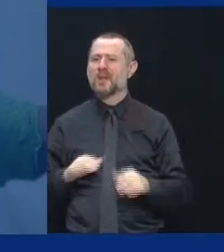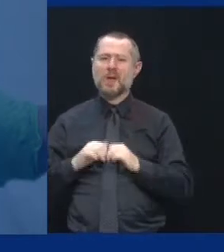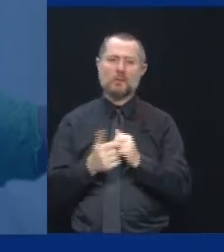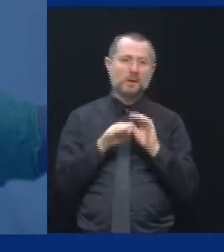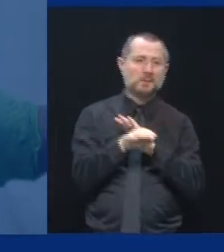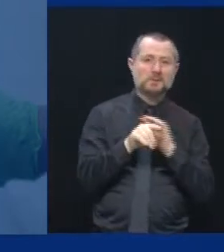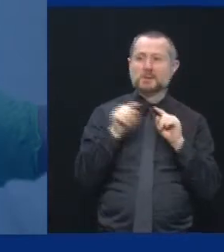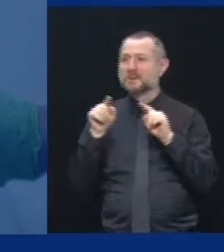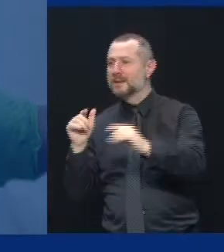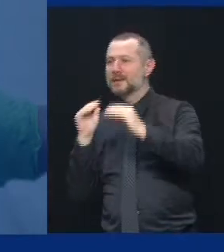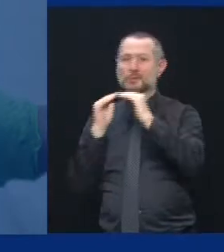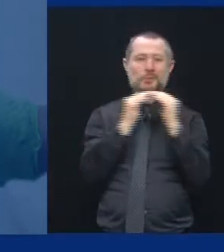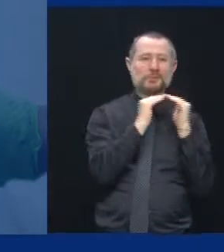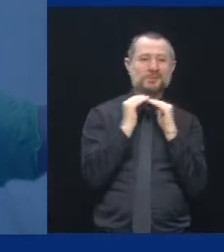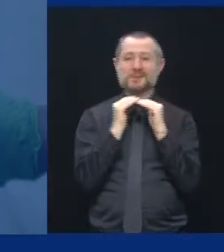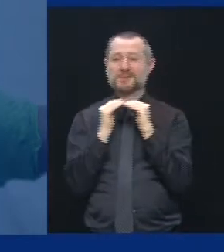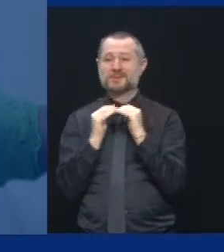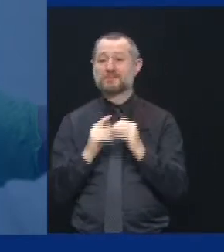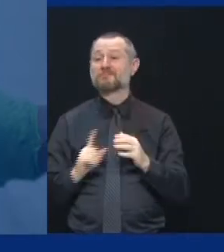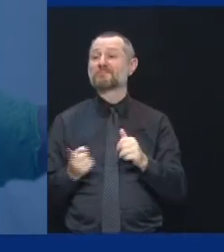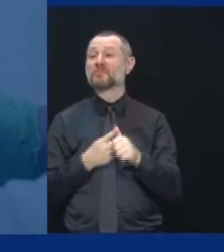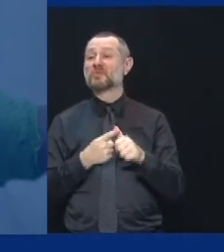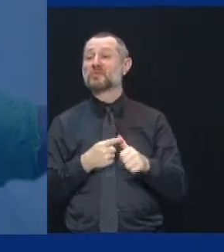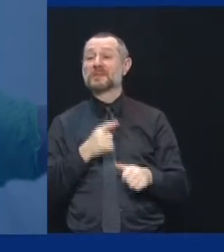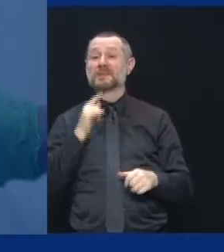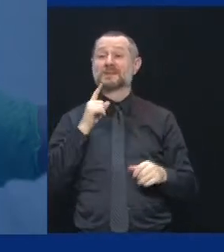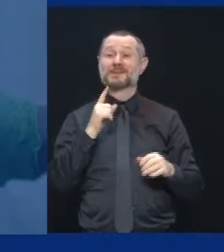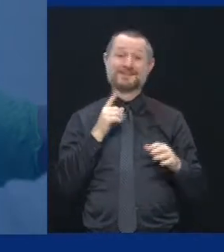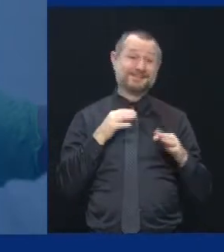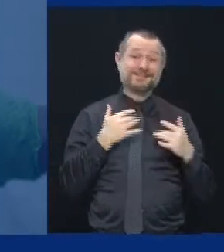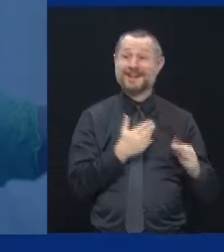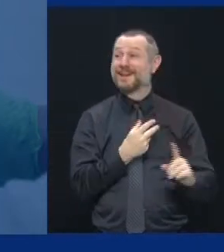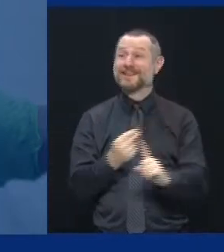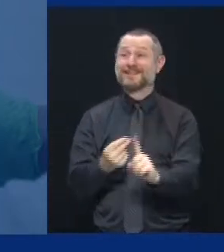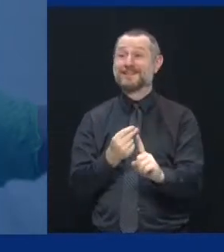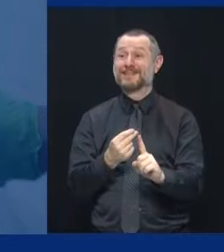THE VACCINE. NOW, WE'VE TALKED ABOUT ACCESS